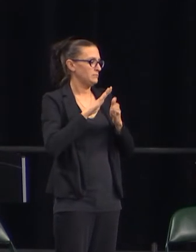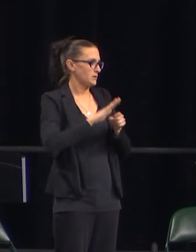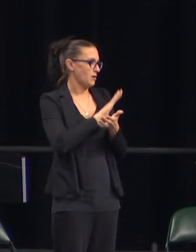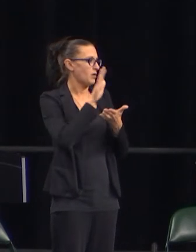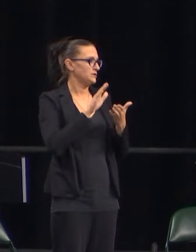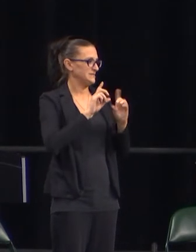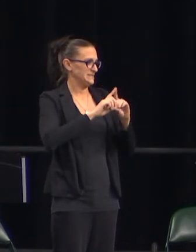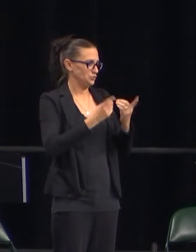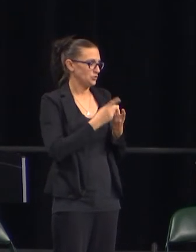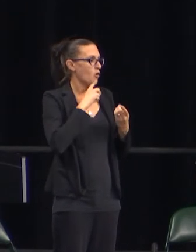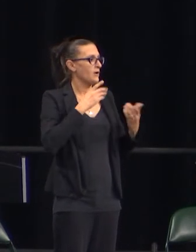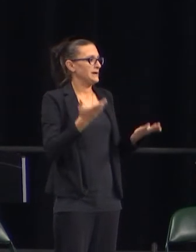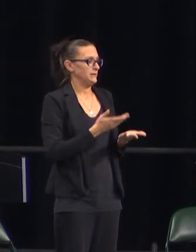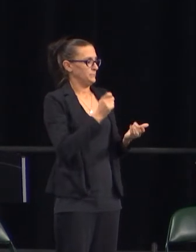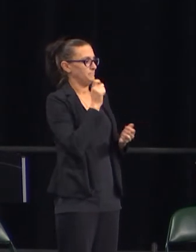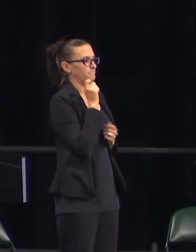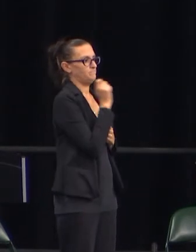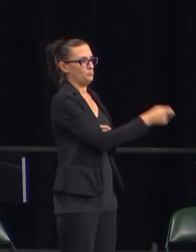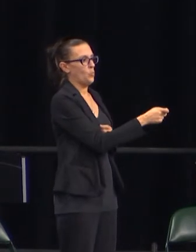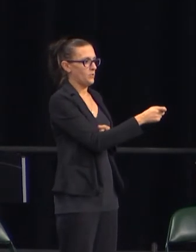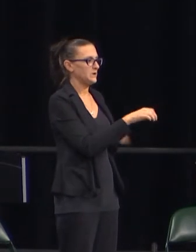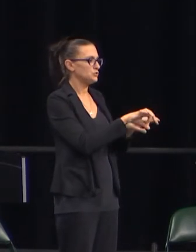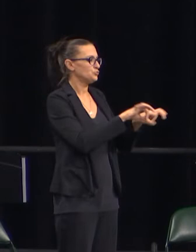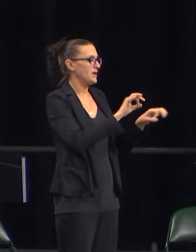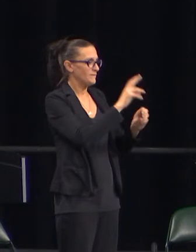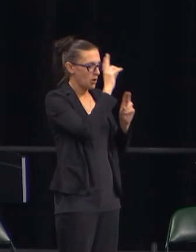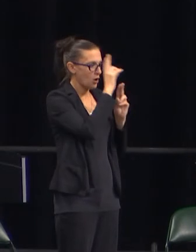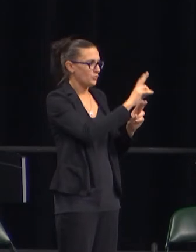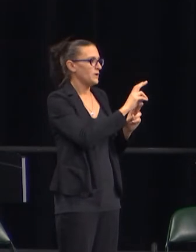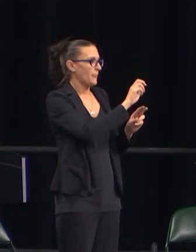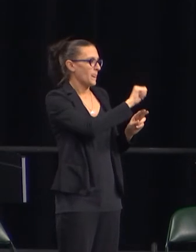"are hereby awarded the degree of Honorary Associate of Arts,